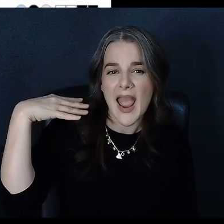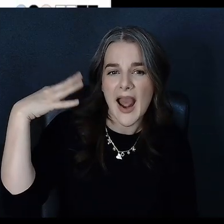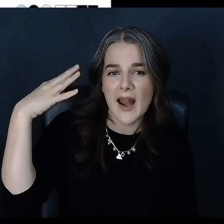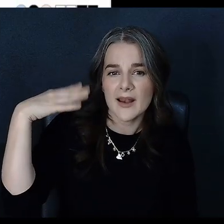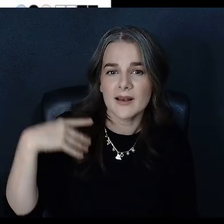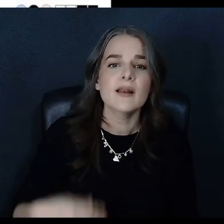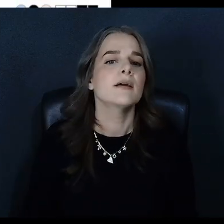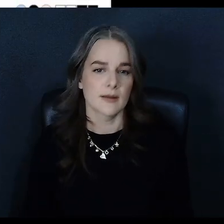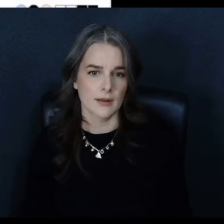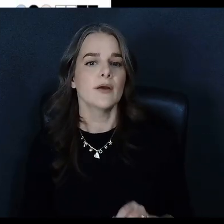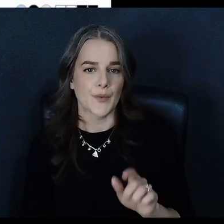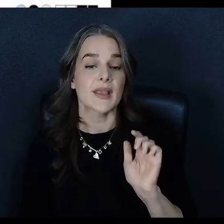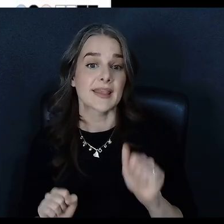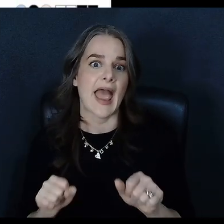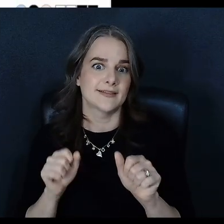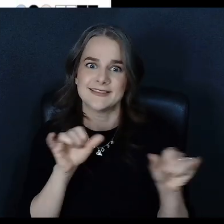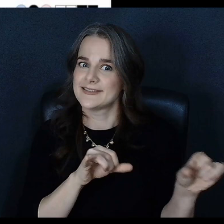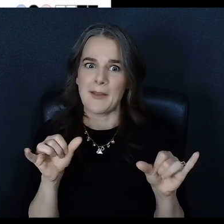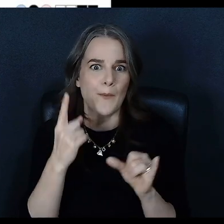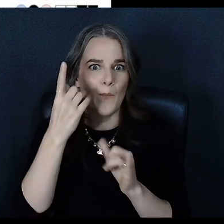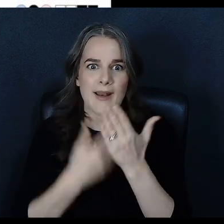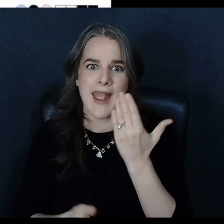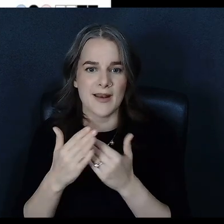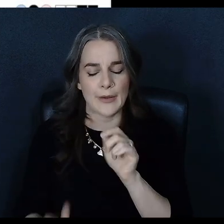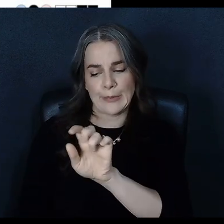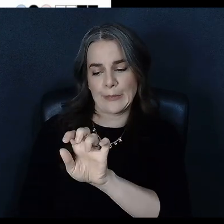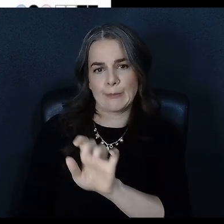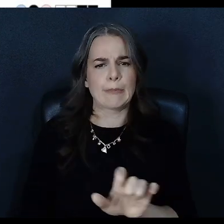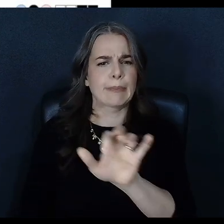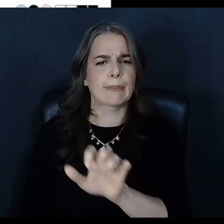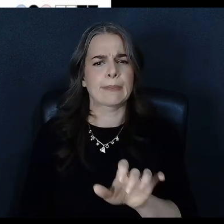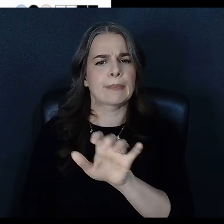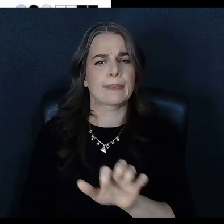Of course, with that, because it's an alternate layout, I need to learn that layout. So there's that.